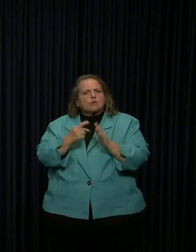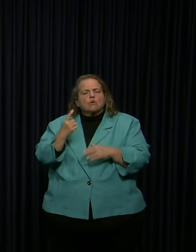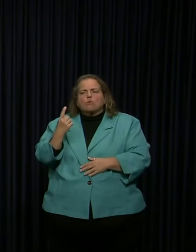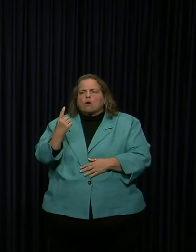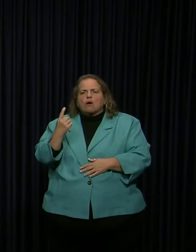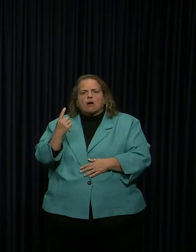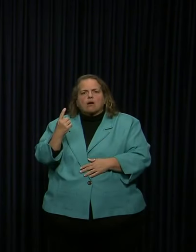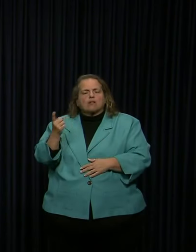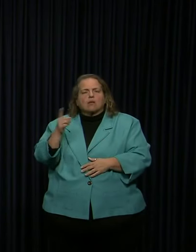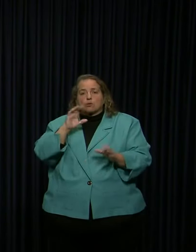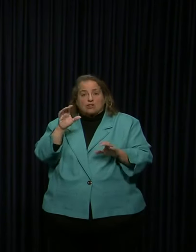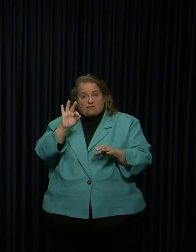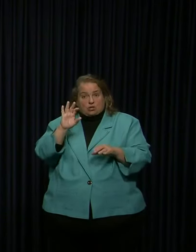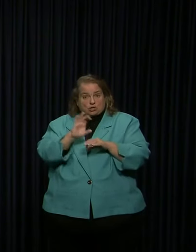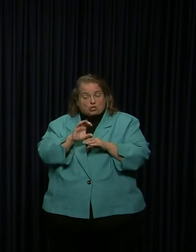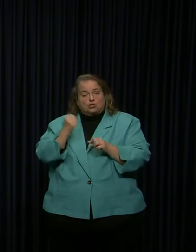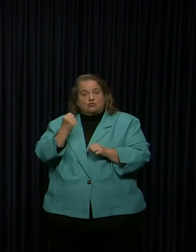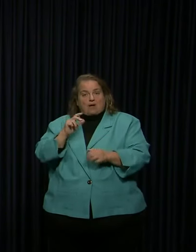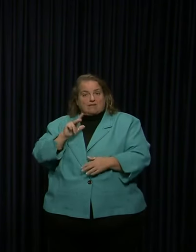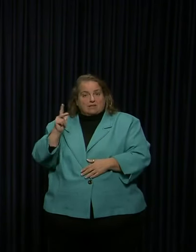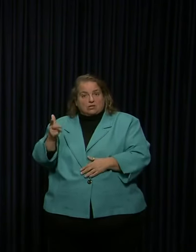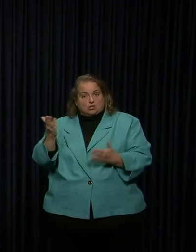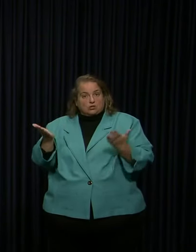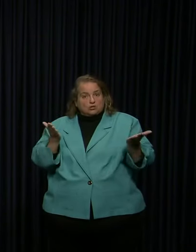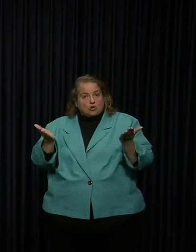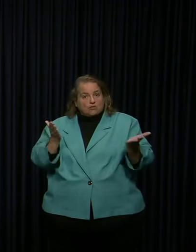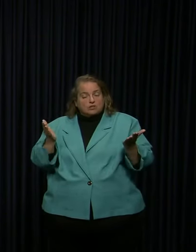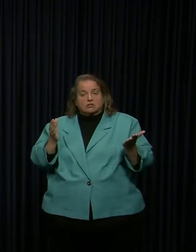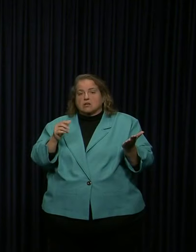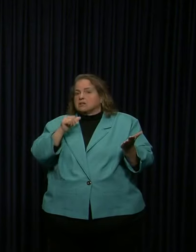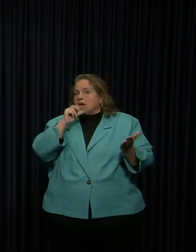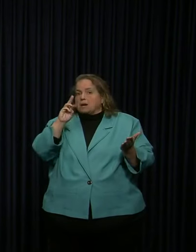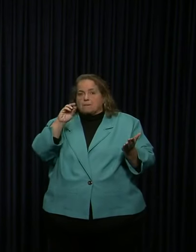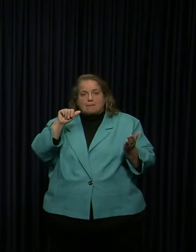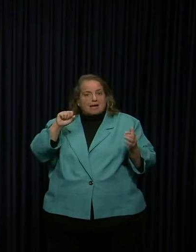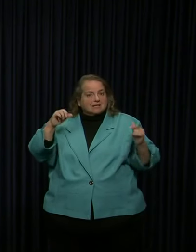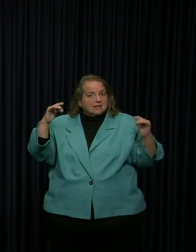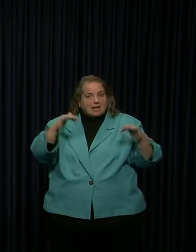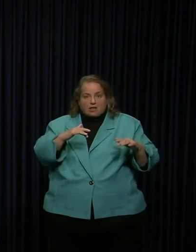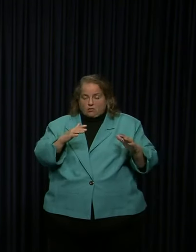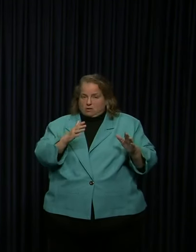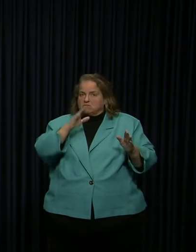I'M NOT SURE ANYBODY ACROSS THE COUNTRY HAS THIS TYPE OF COMPLIANCE.